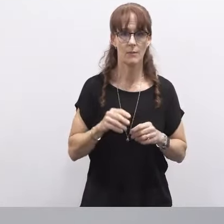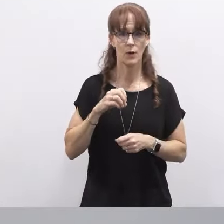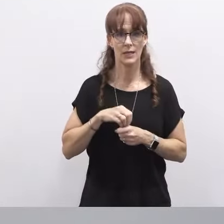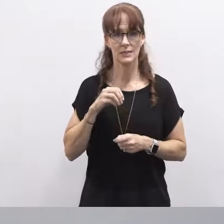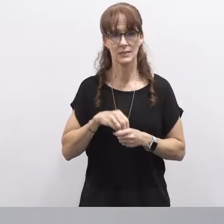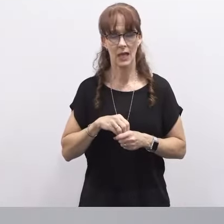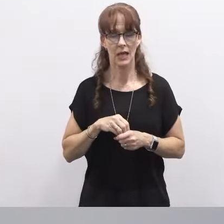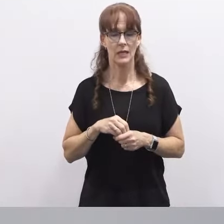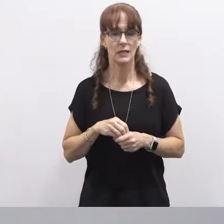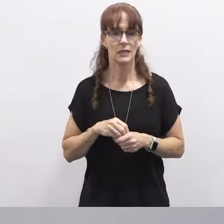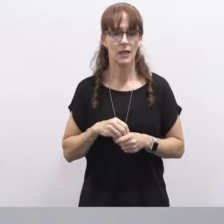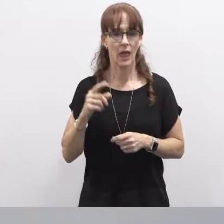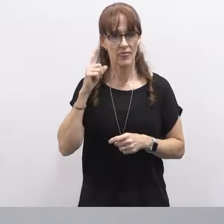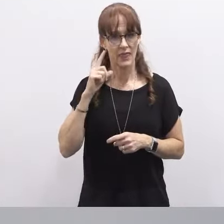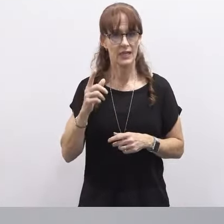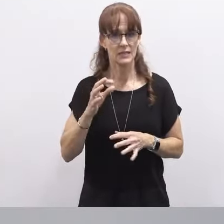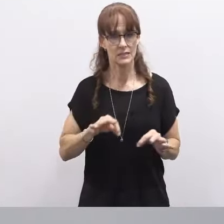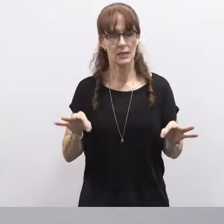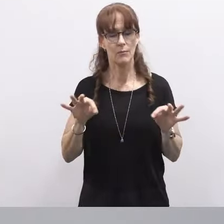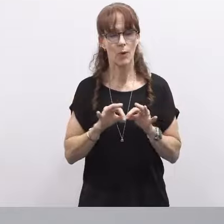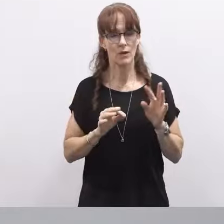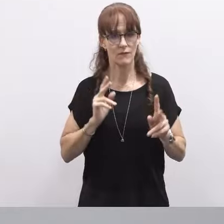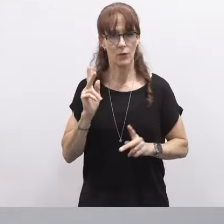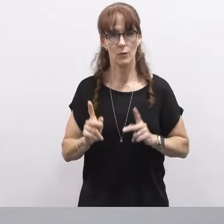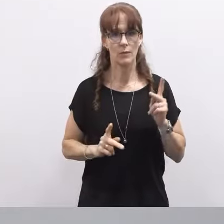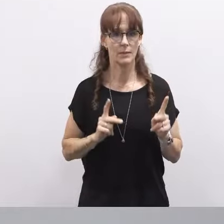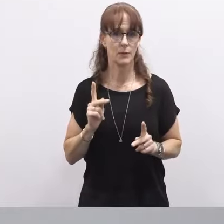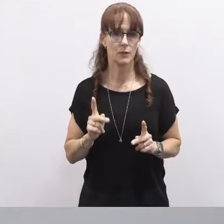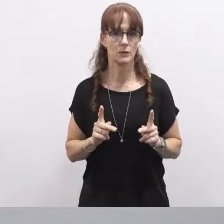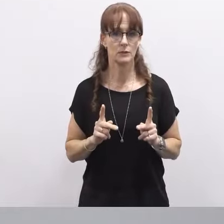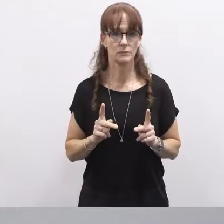And so I think it's important for people to be conscious.